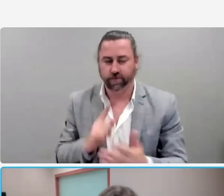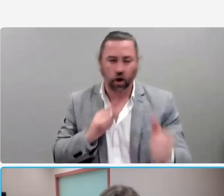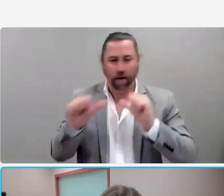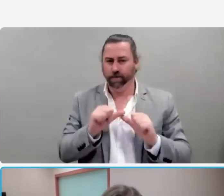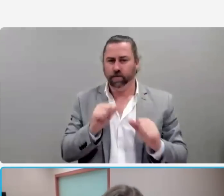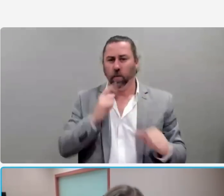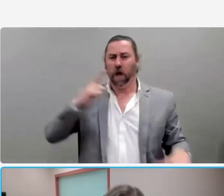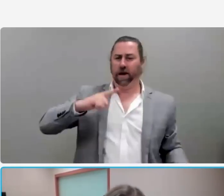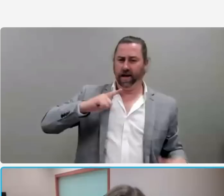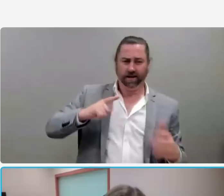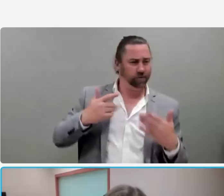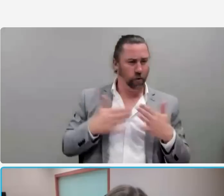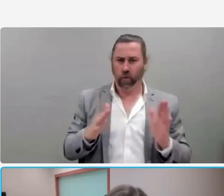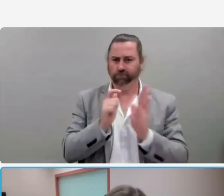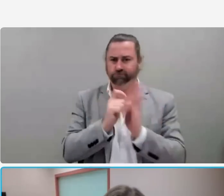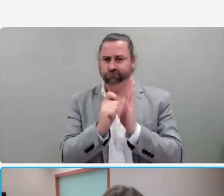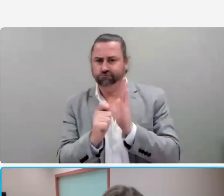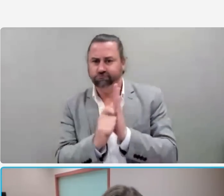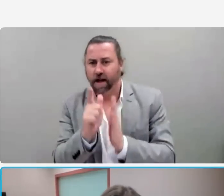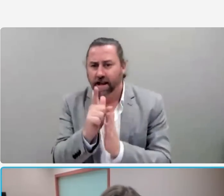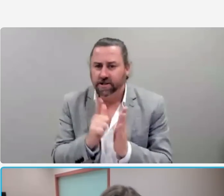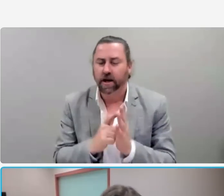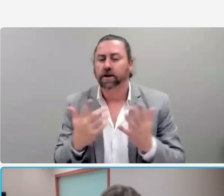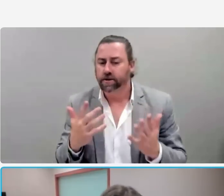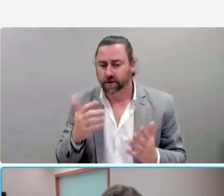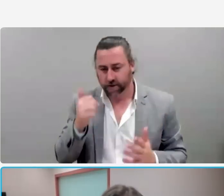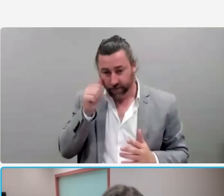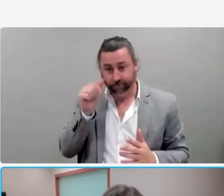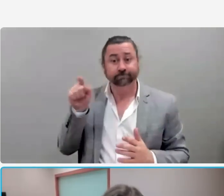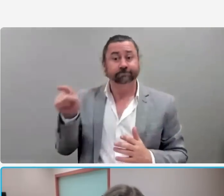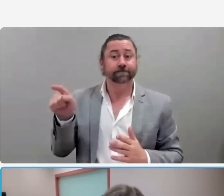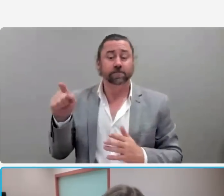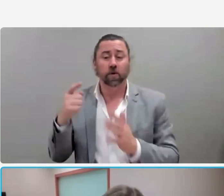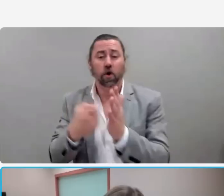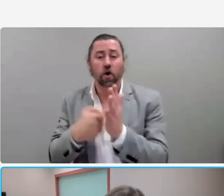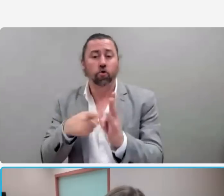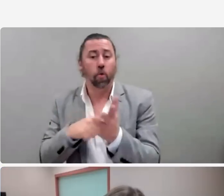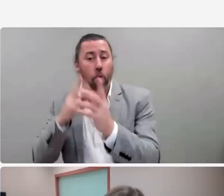As many of you know a new Aged Care Act was the first recommendation of the Royal Commission.